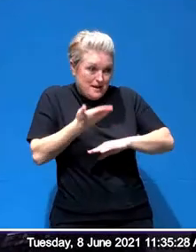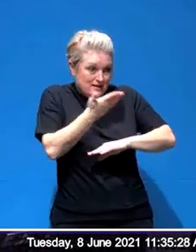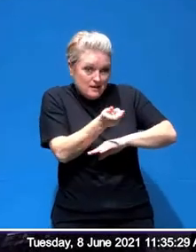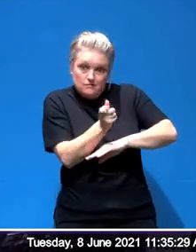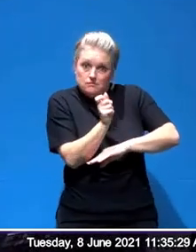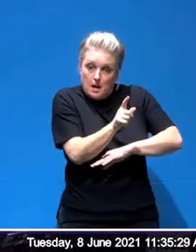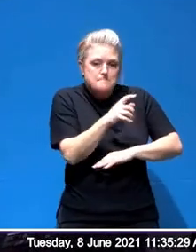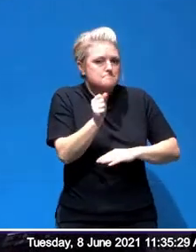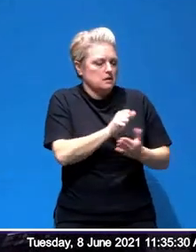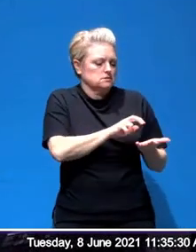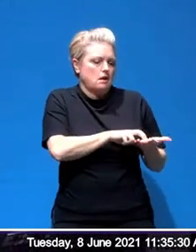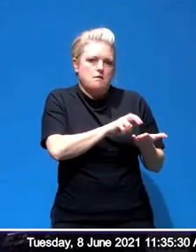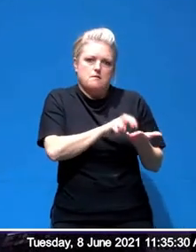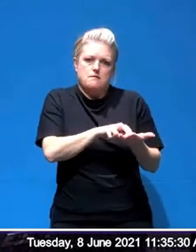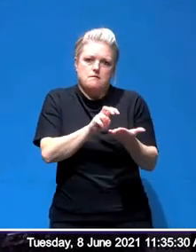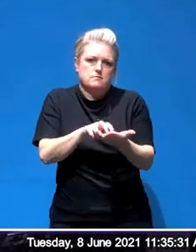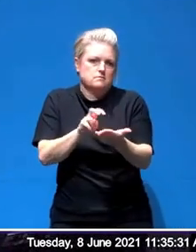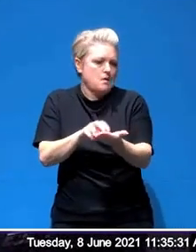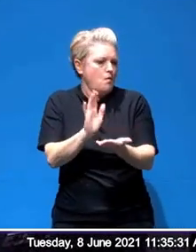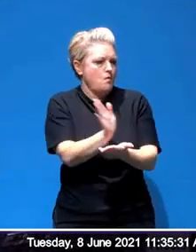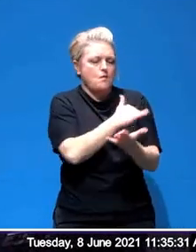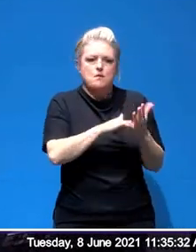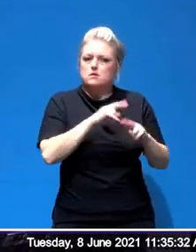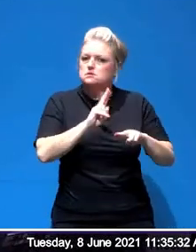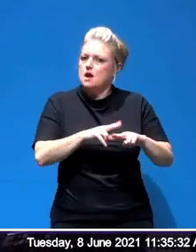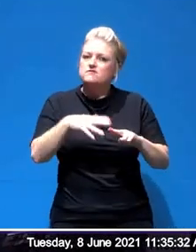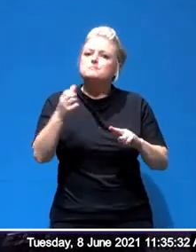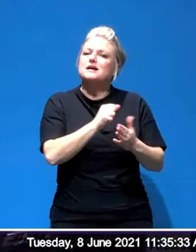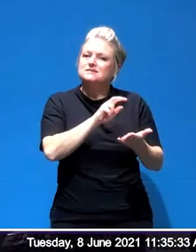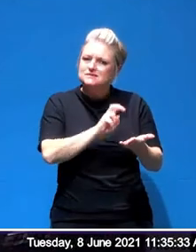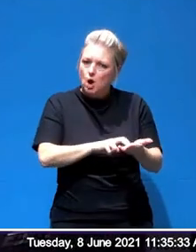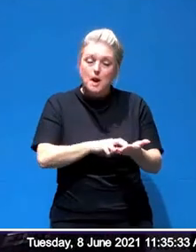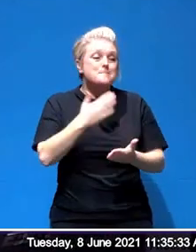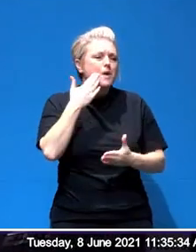But after being given the wrong person's medication by a staff member who had